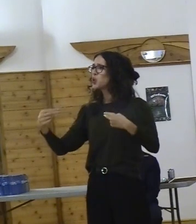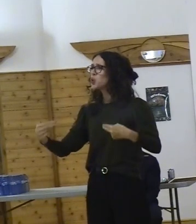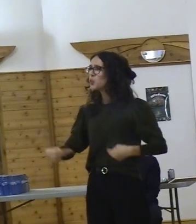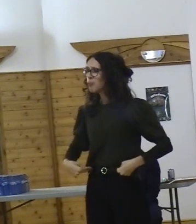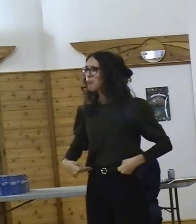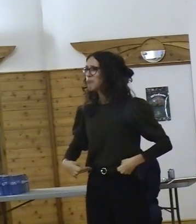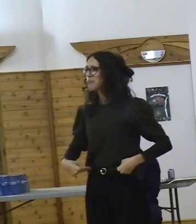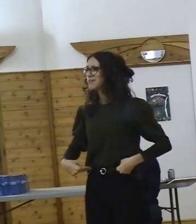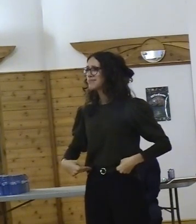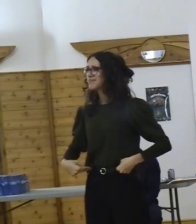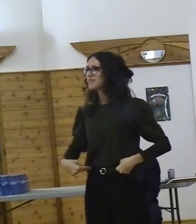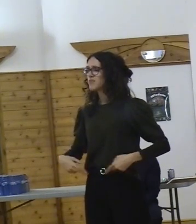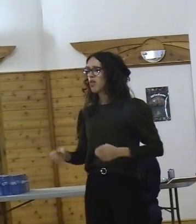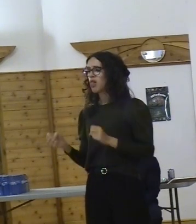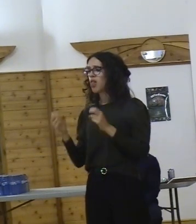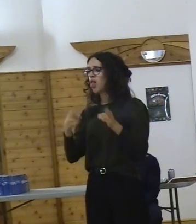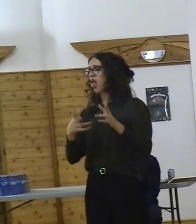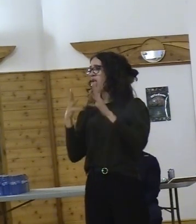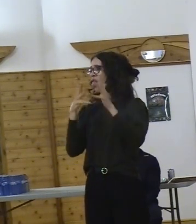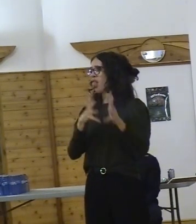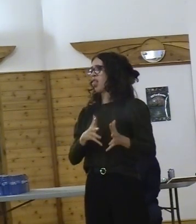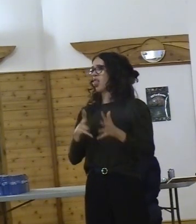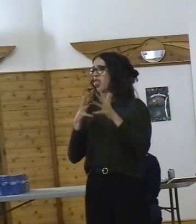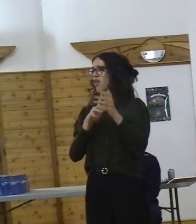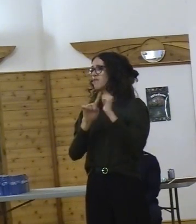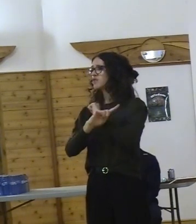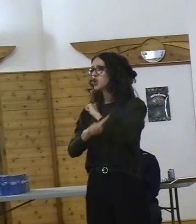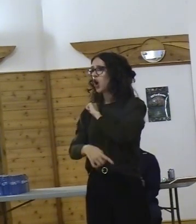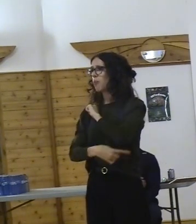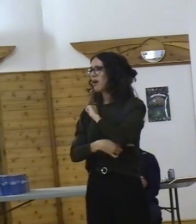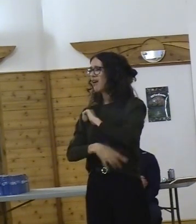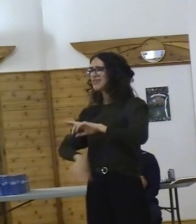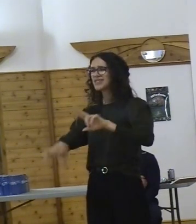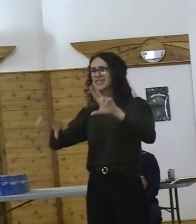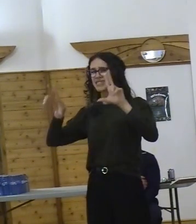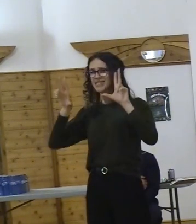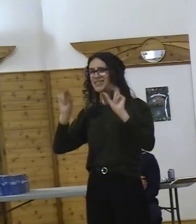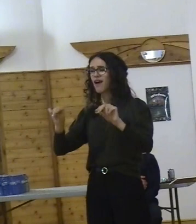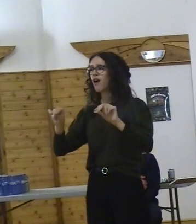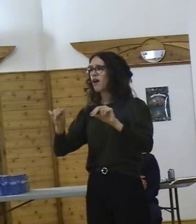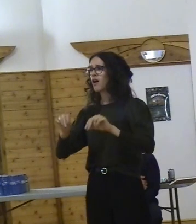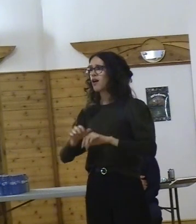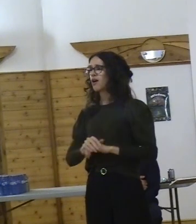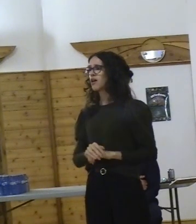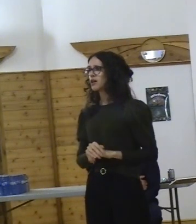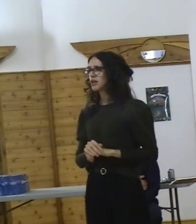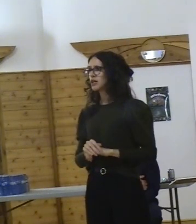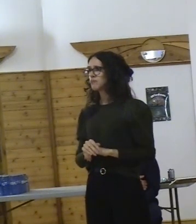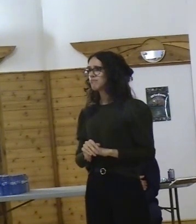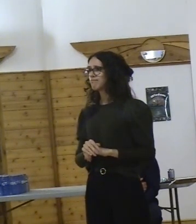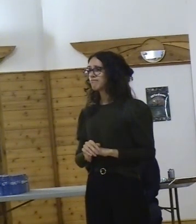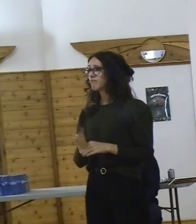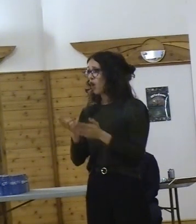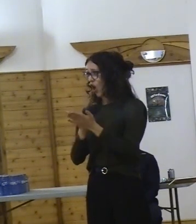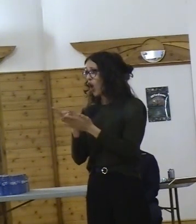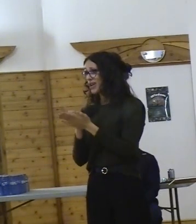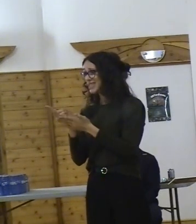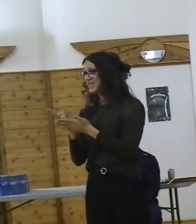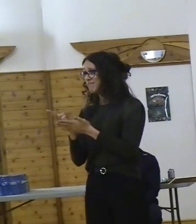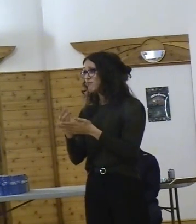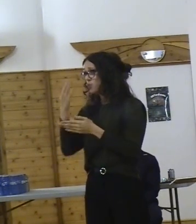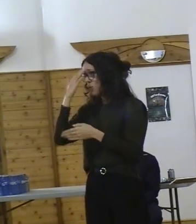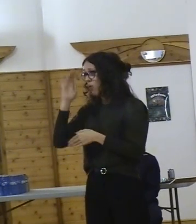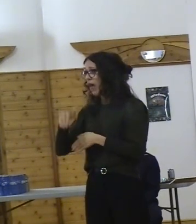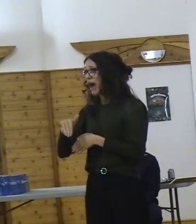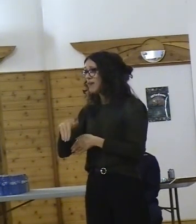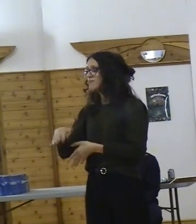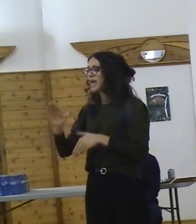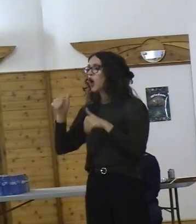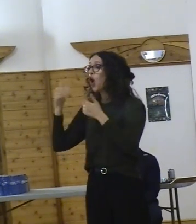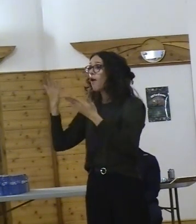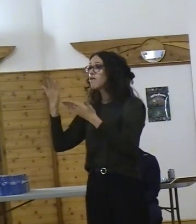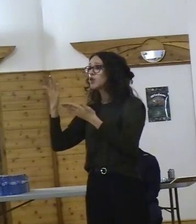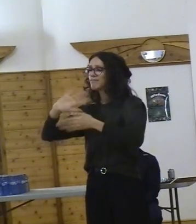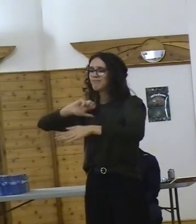And they insulted me by offering me a monument at the Brady landfill.